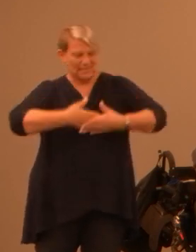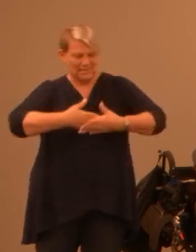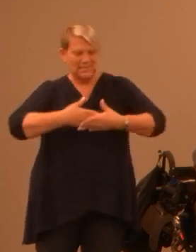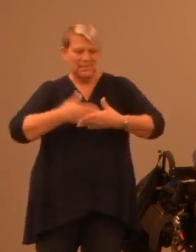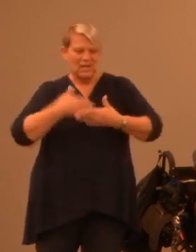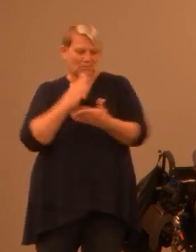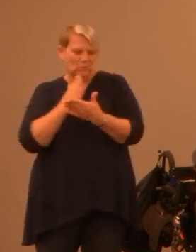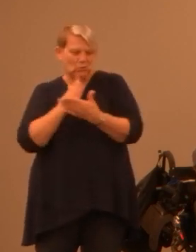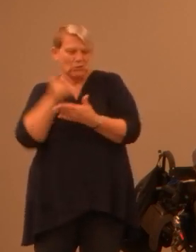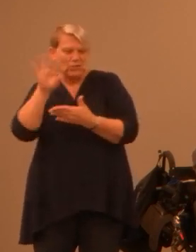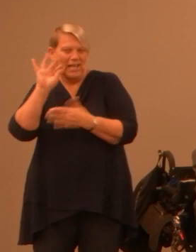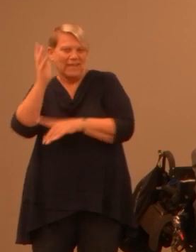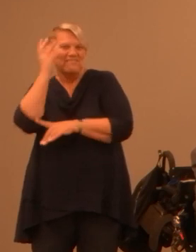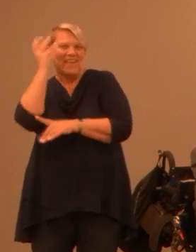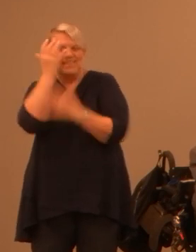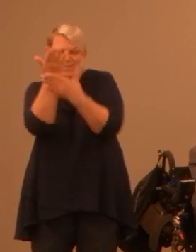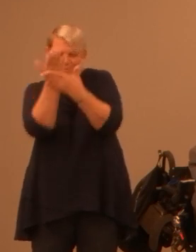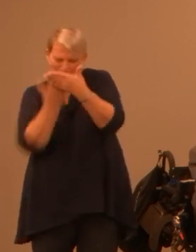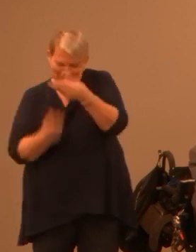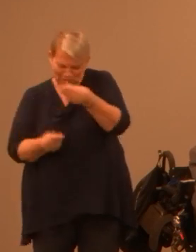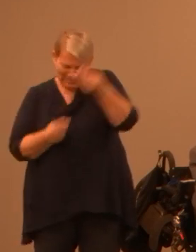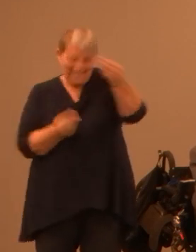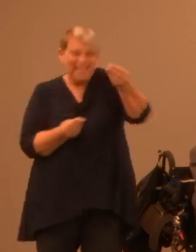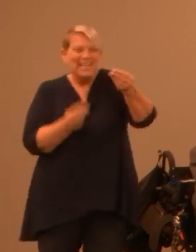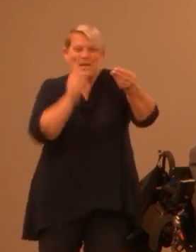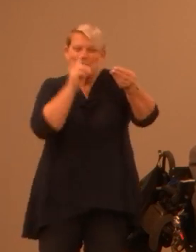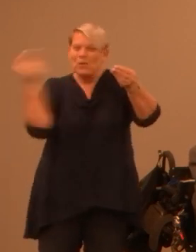She had a very fancy speech planned, but she's not here to deliver it cause